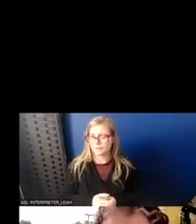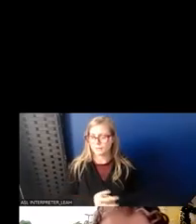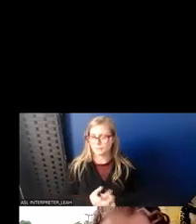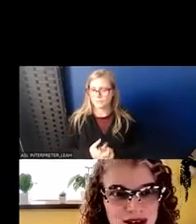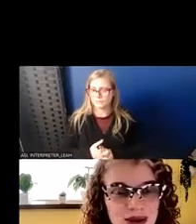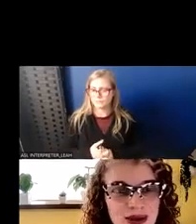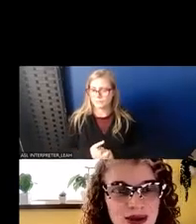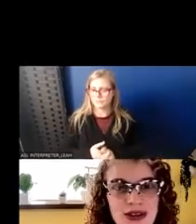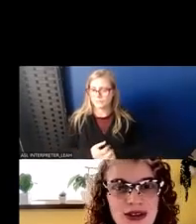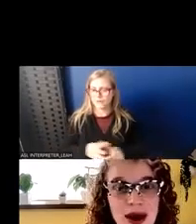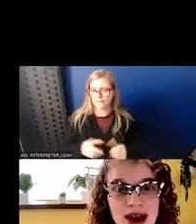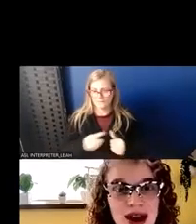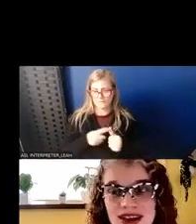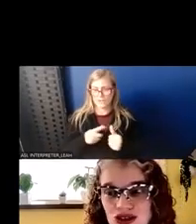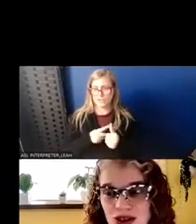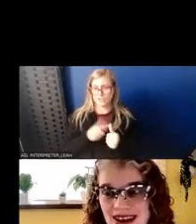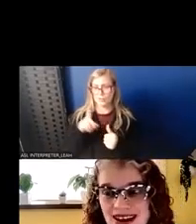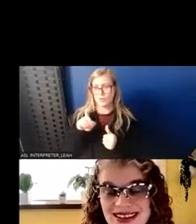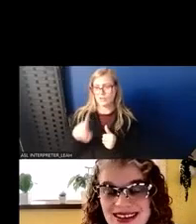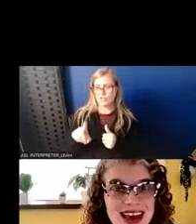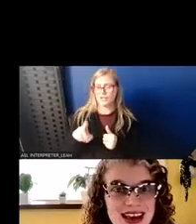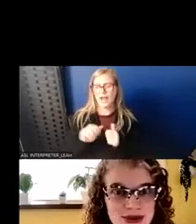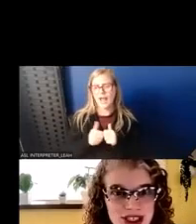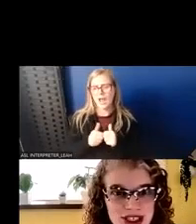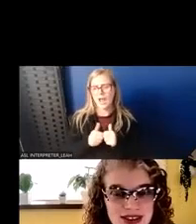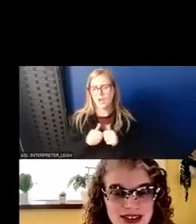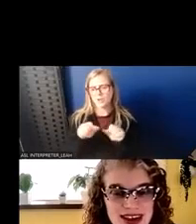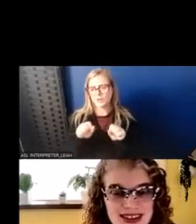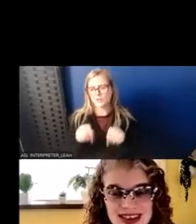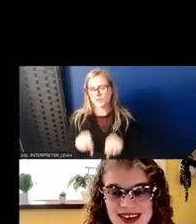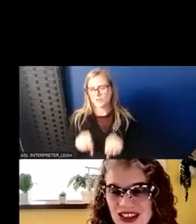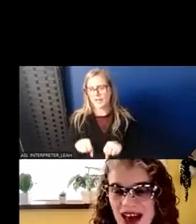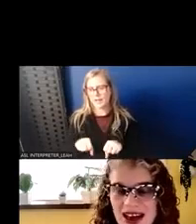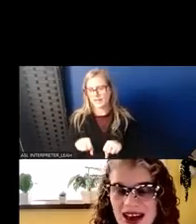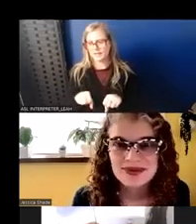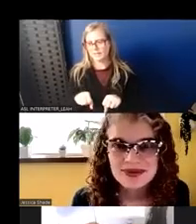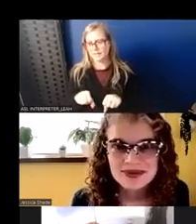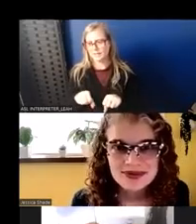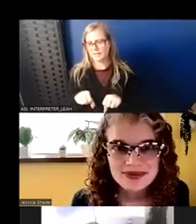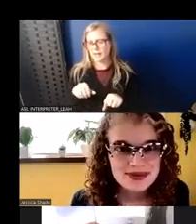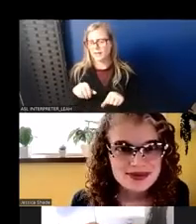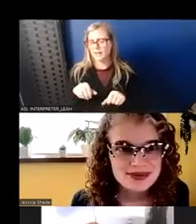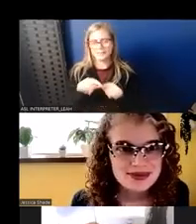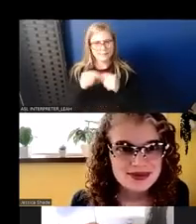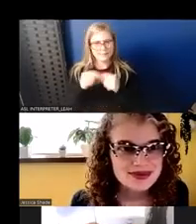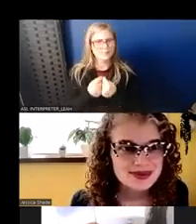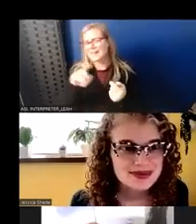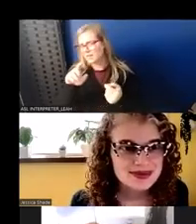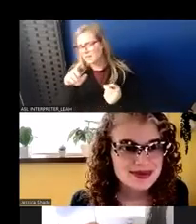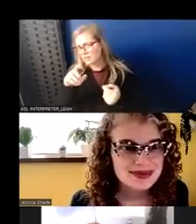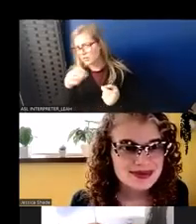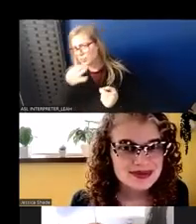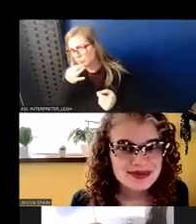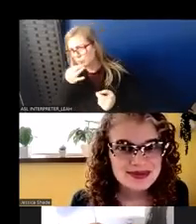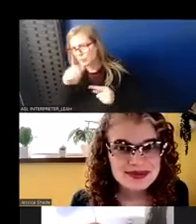And so are there upcoming trainings and can you share the links in the chat?